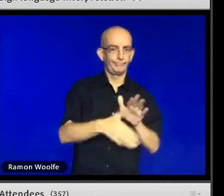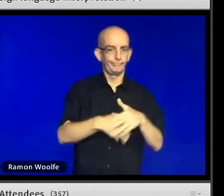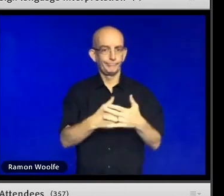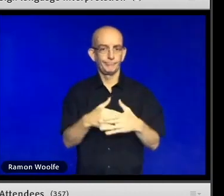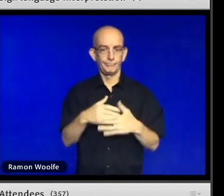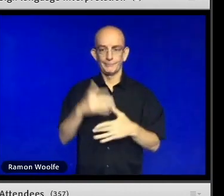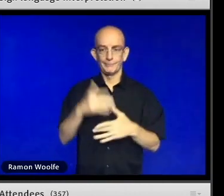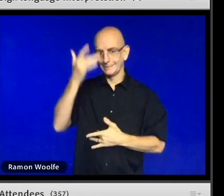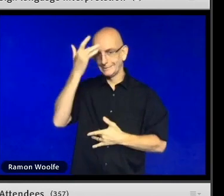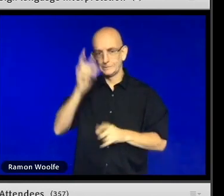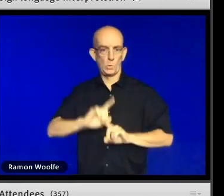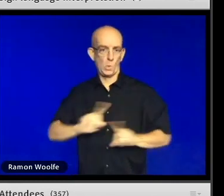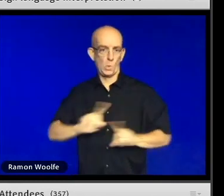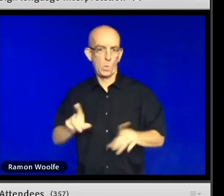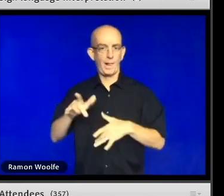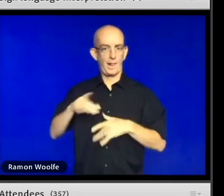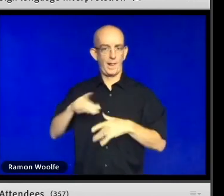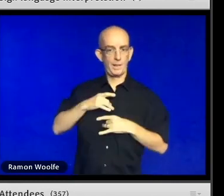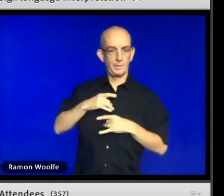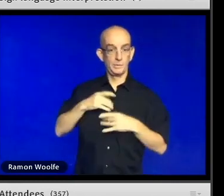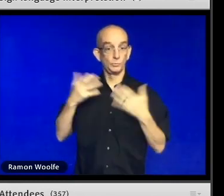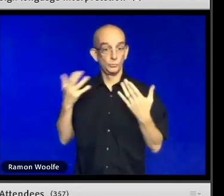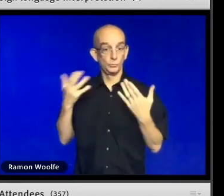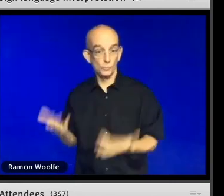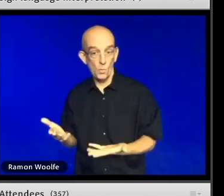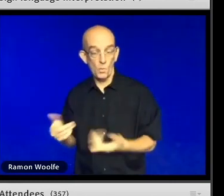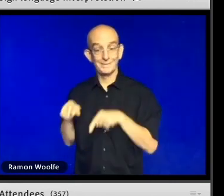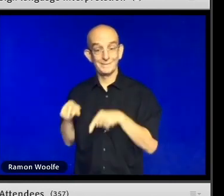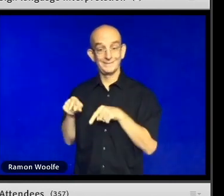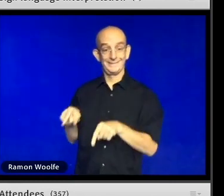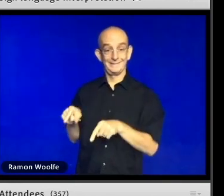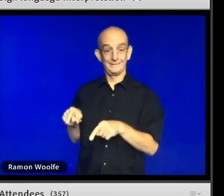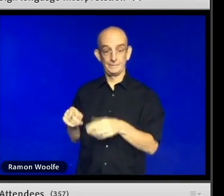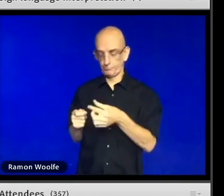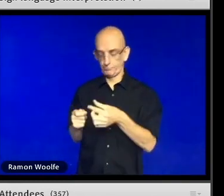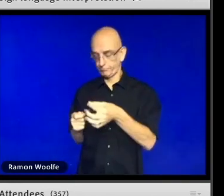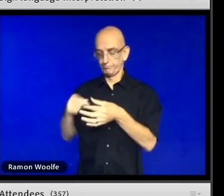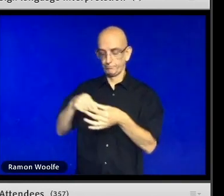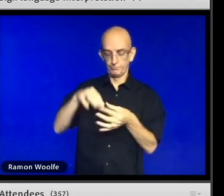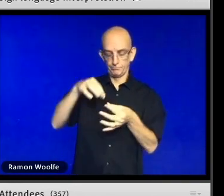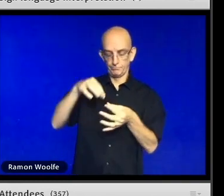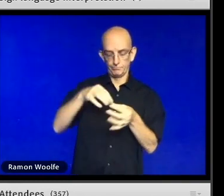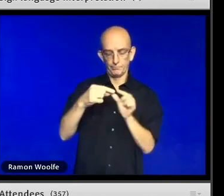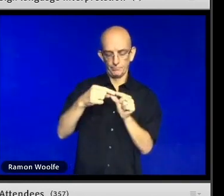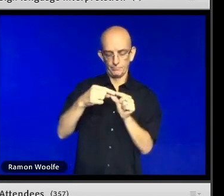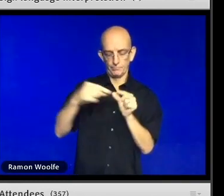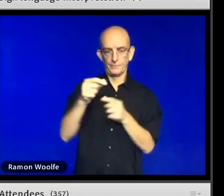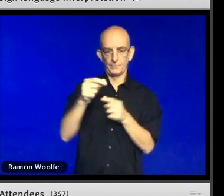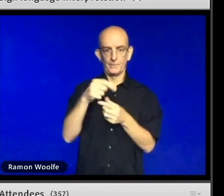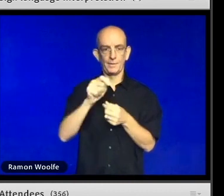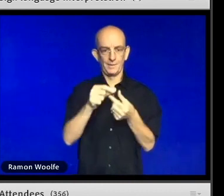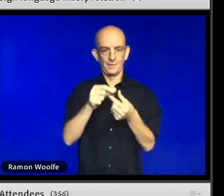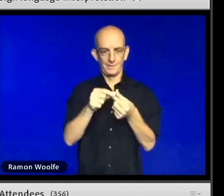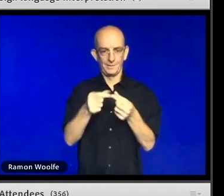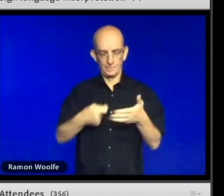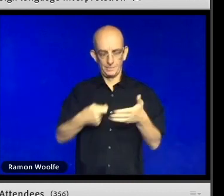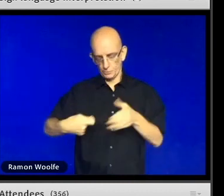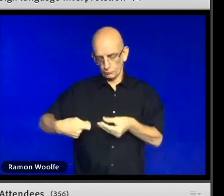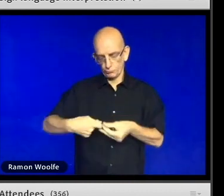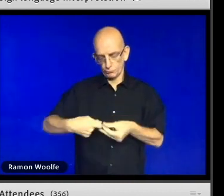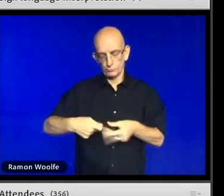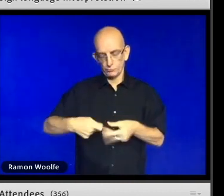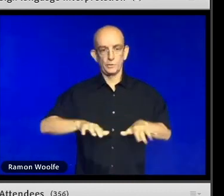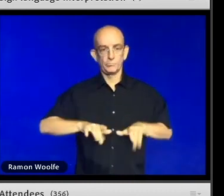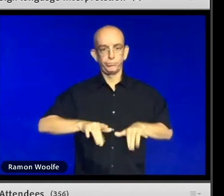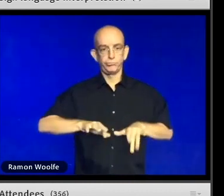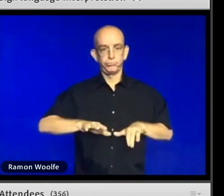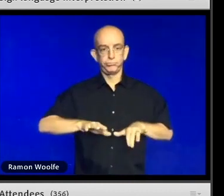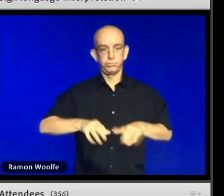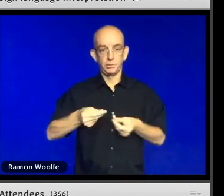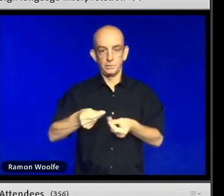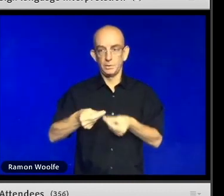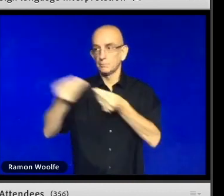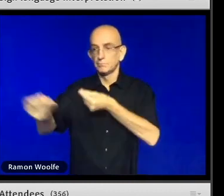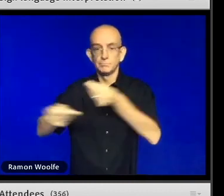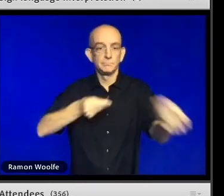I'm not surprised at all. I am very pleased on the results. The